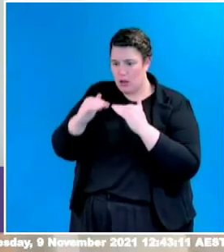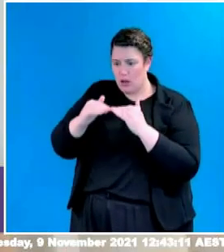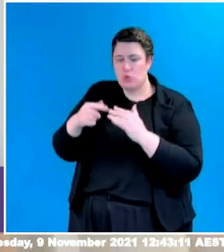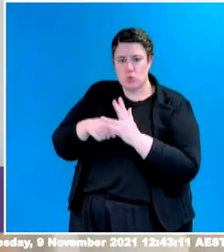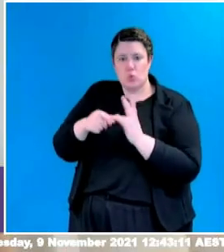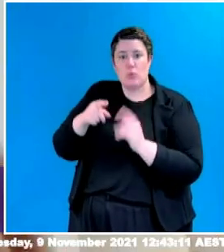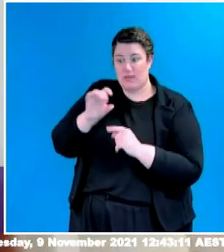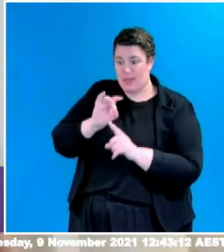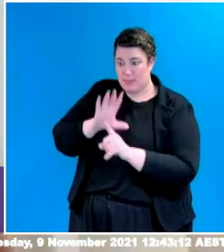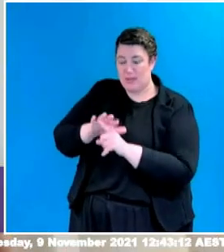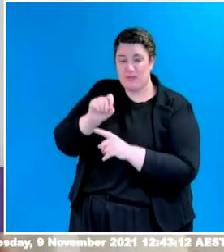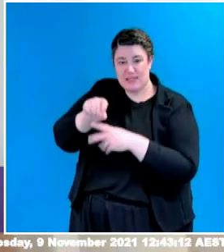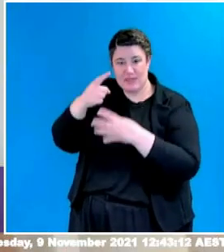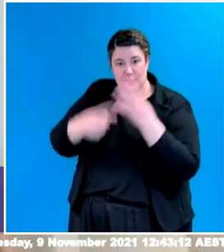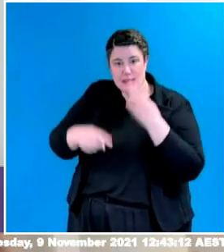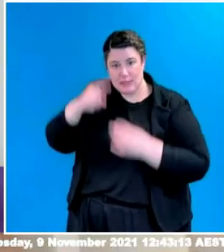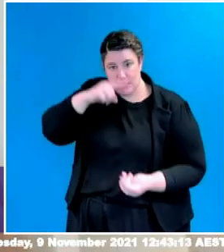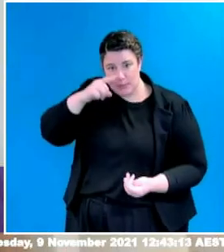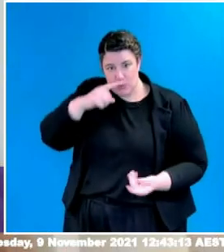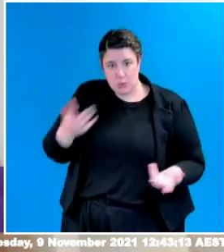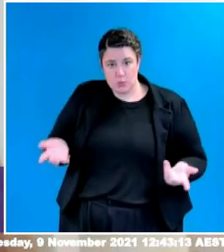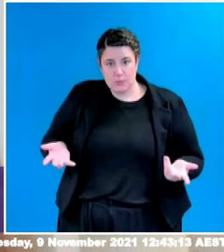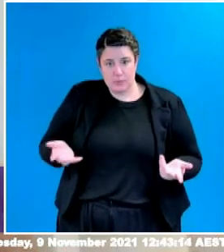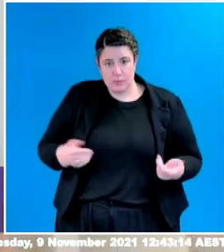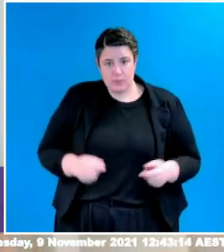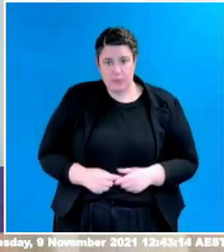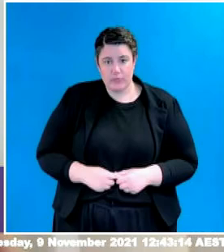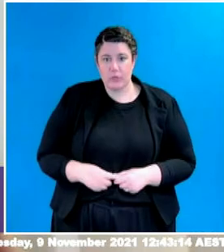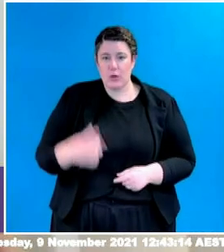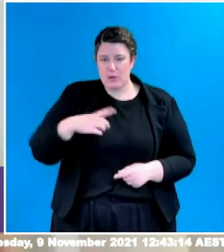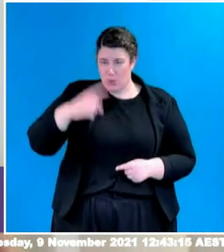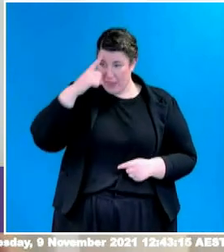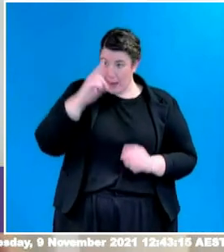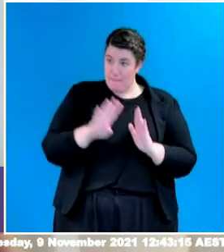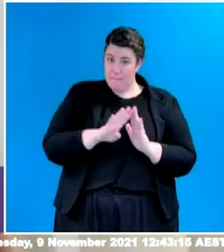We need organisations to think about what their board looks like.